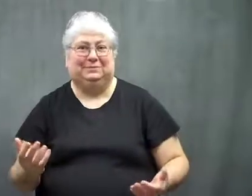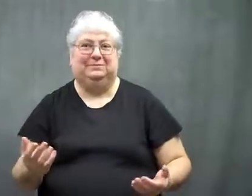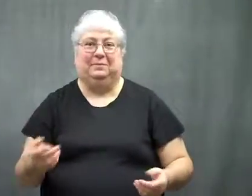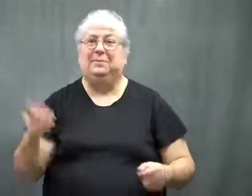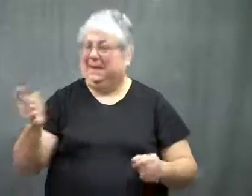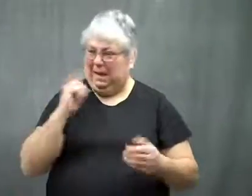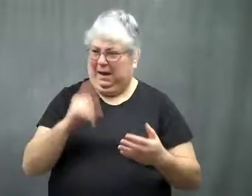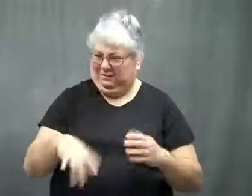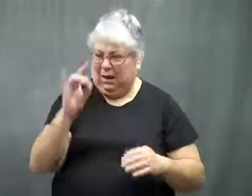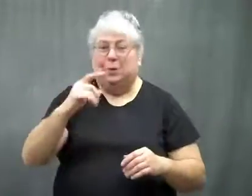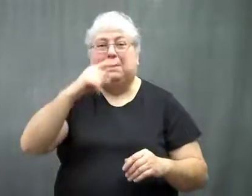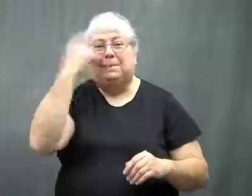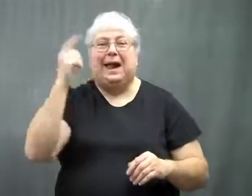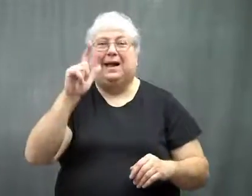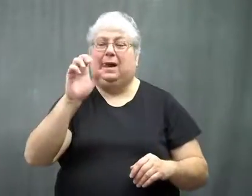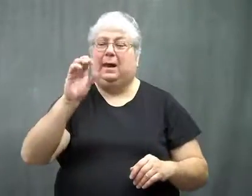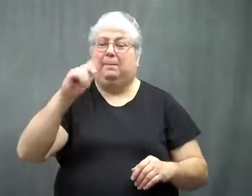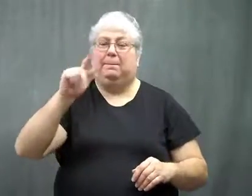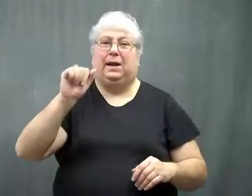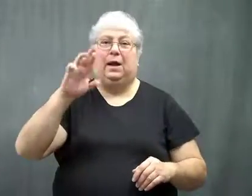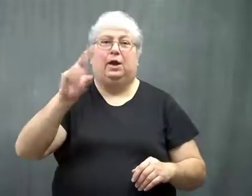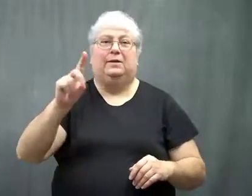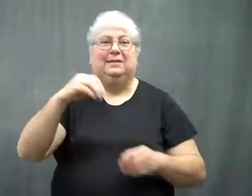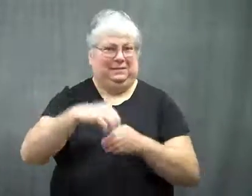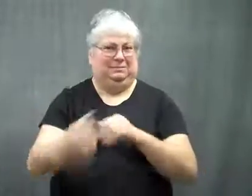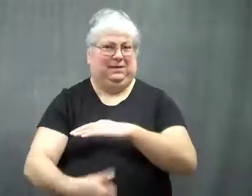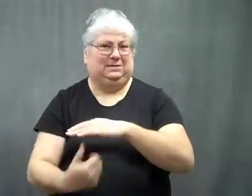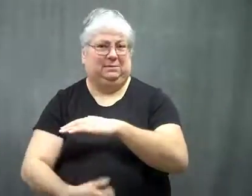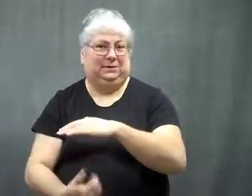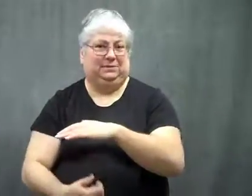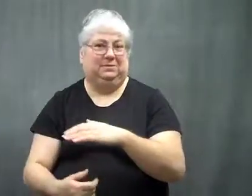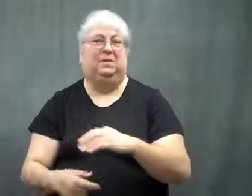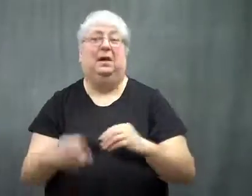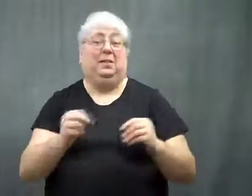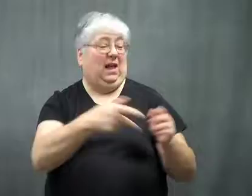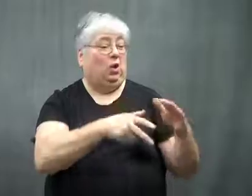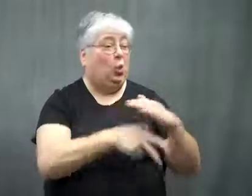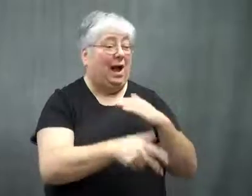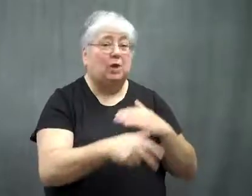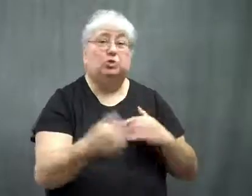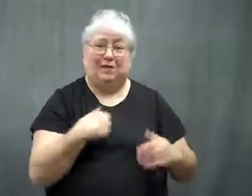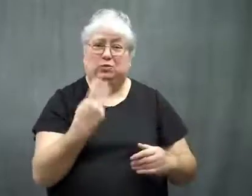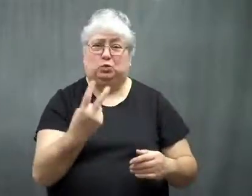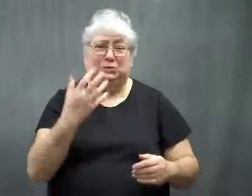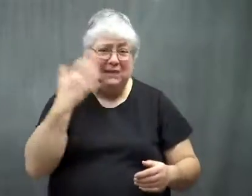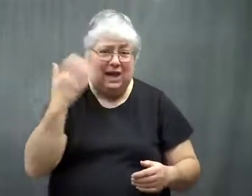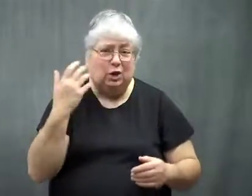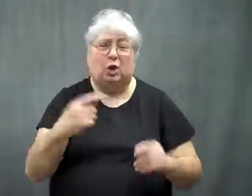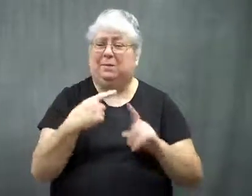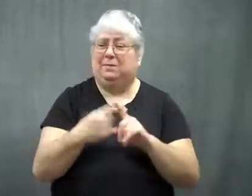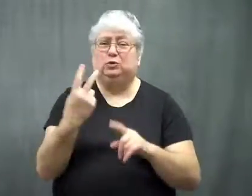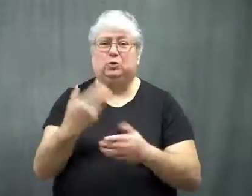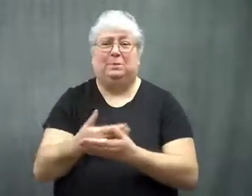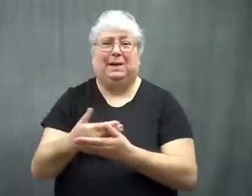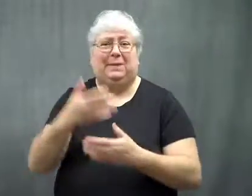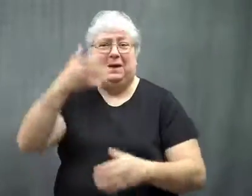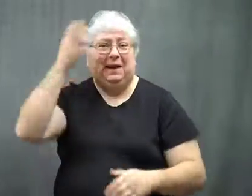A black leopard was kept in the basement.